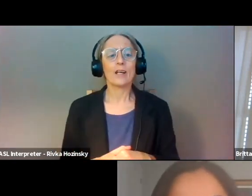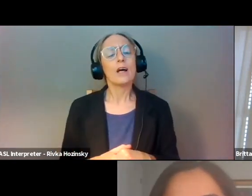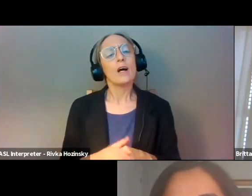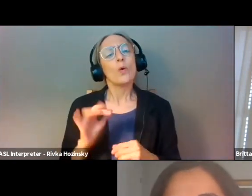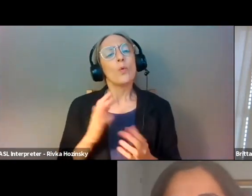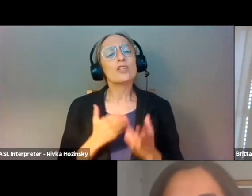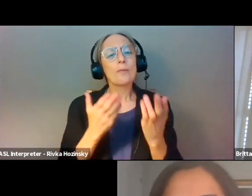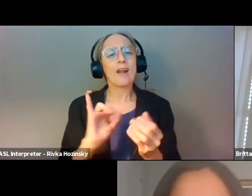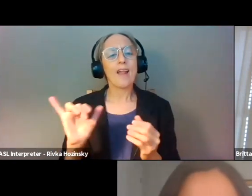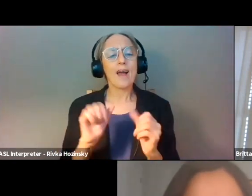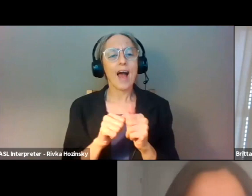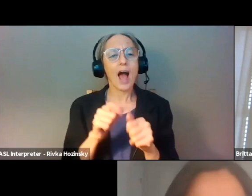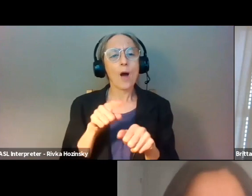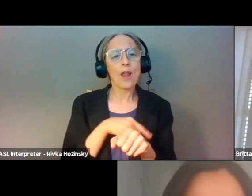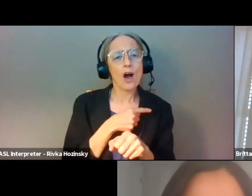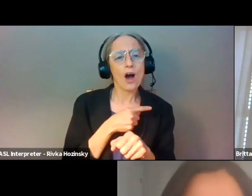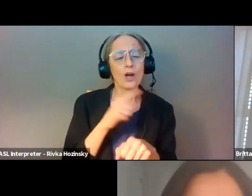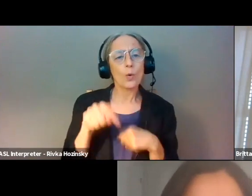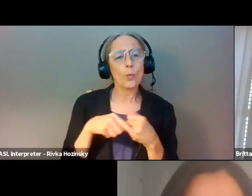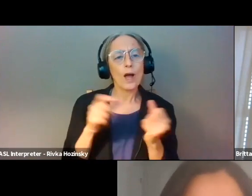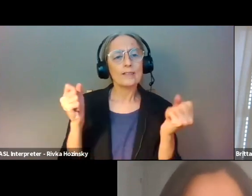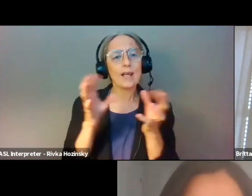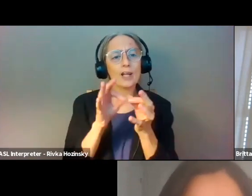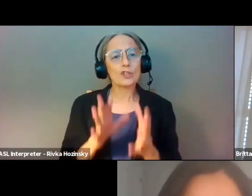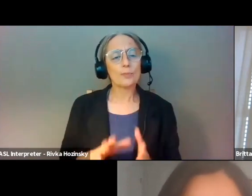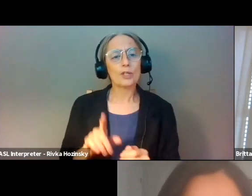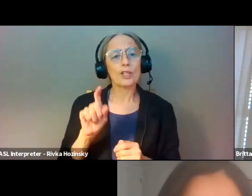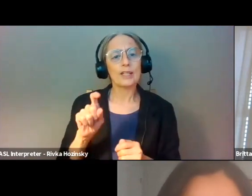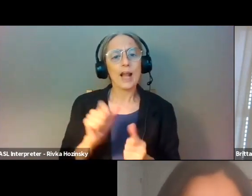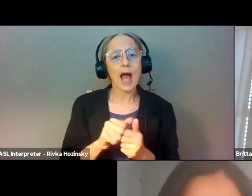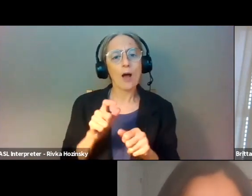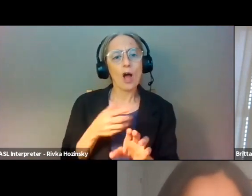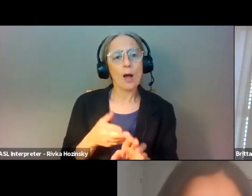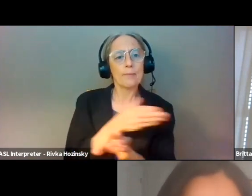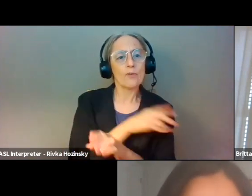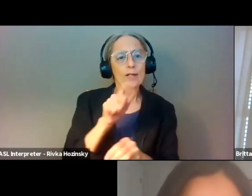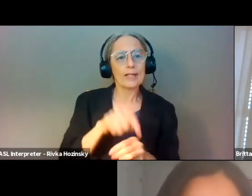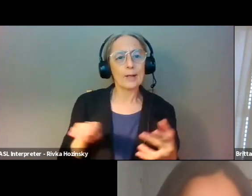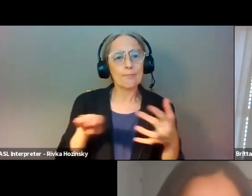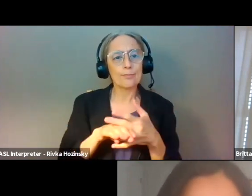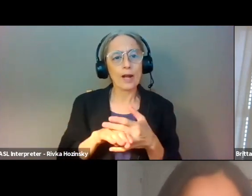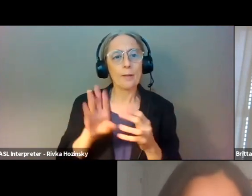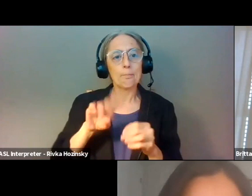length of time one ASL interpreter might need before needing a break by another ASL interpreter?